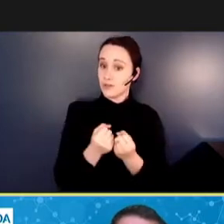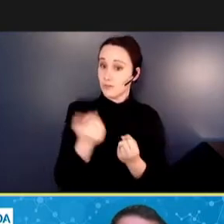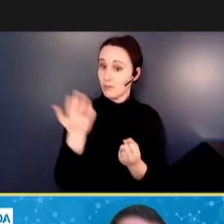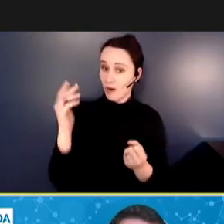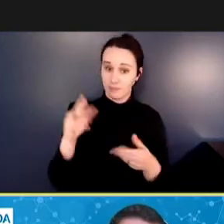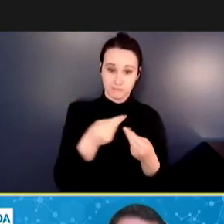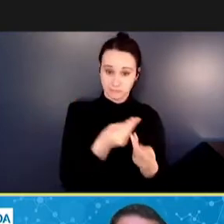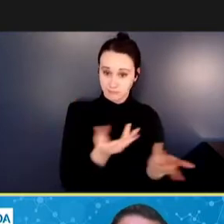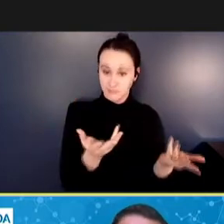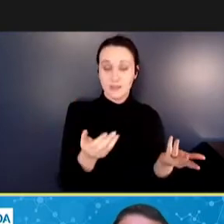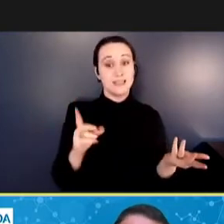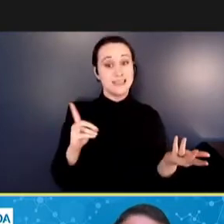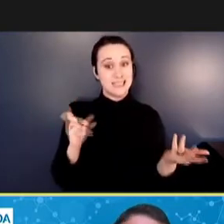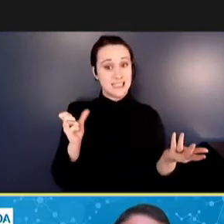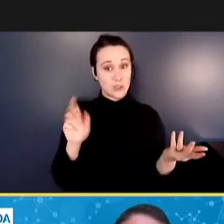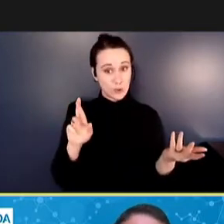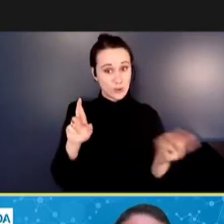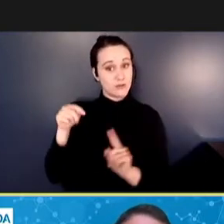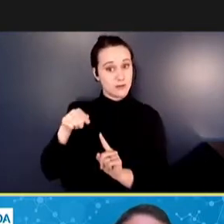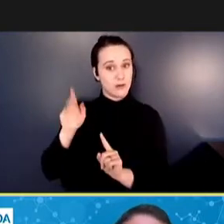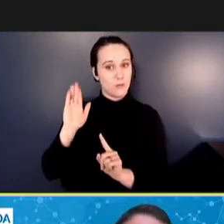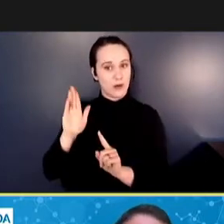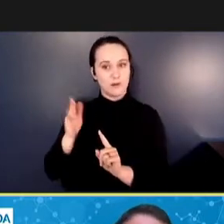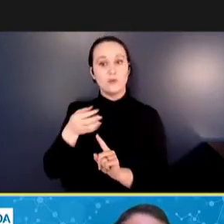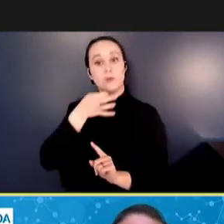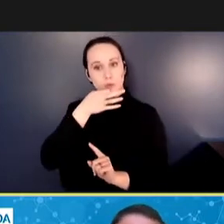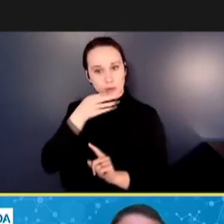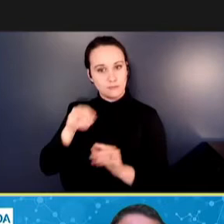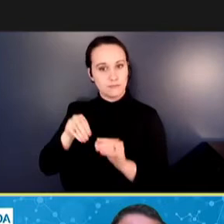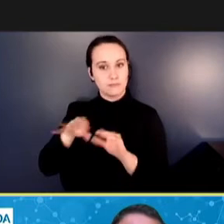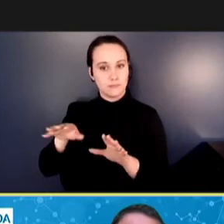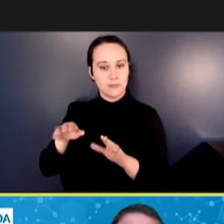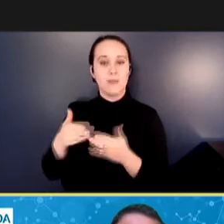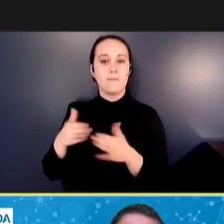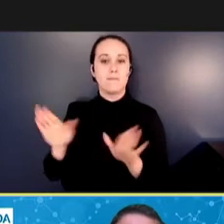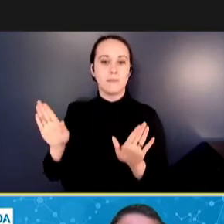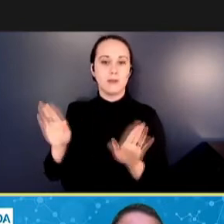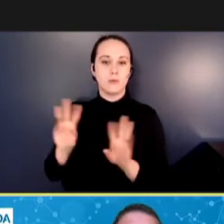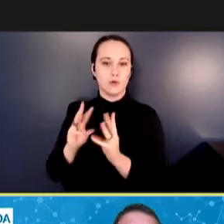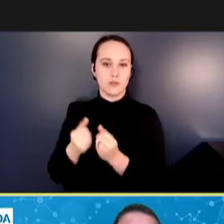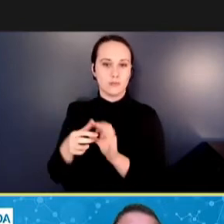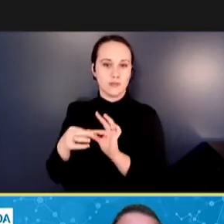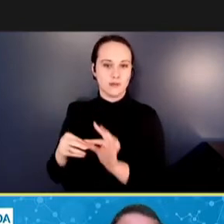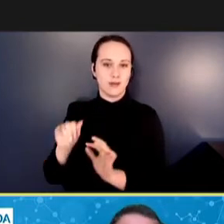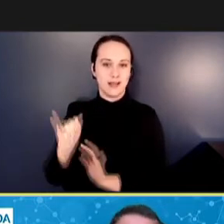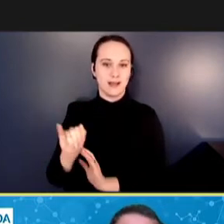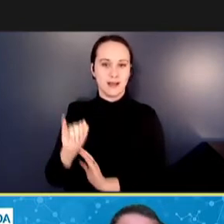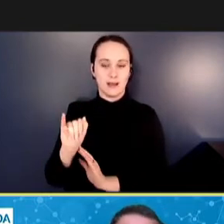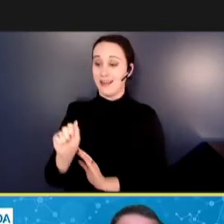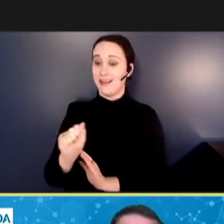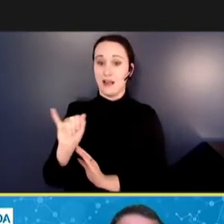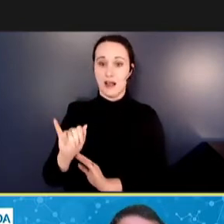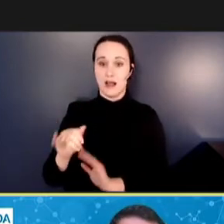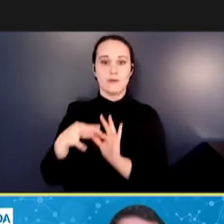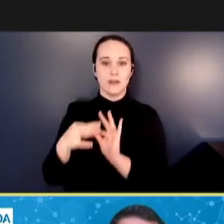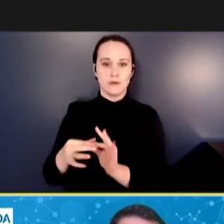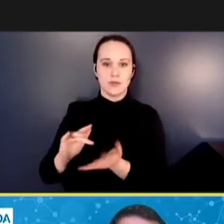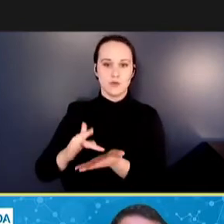CDER will be organizing a public workshop with regards to the use of AI in the drug development cycle in the summer. So,